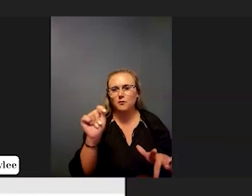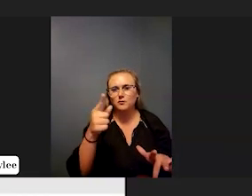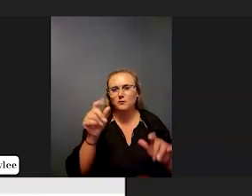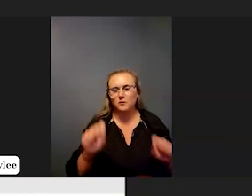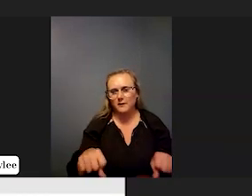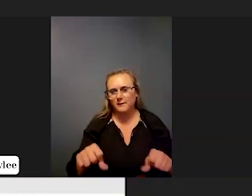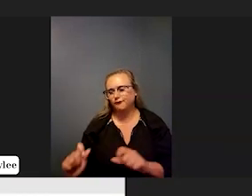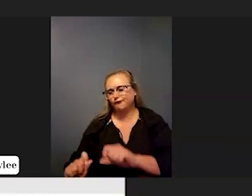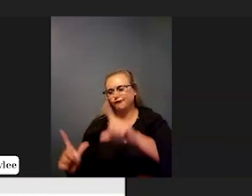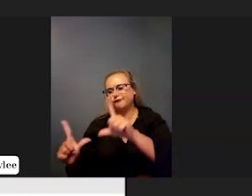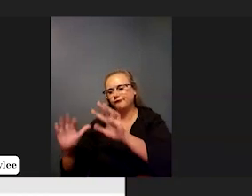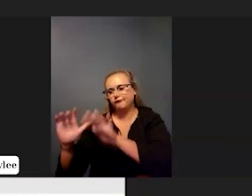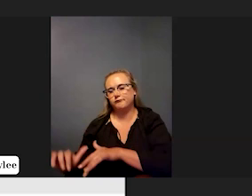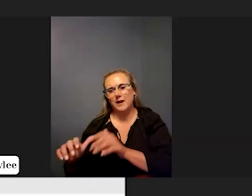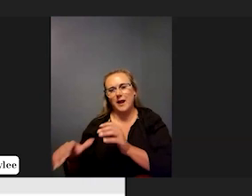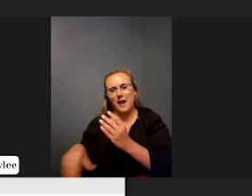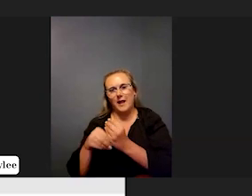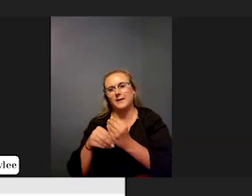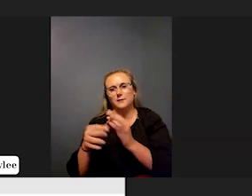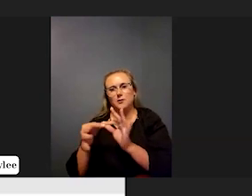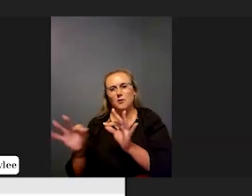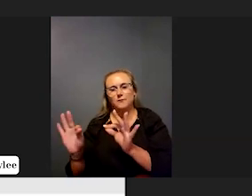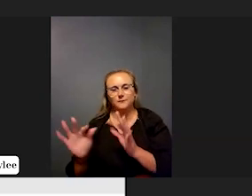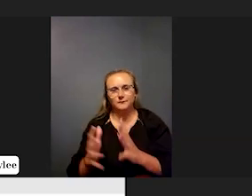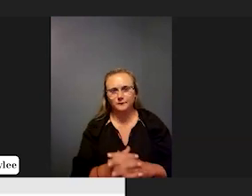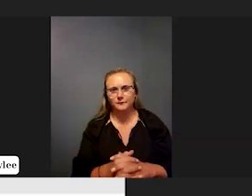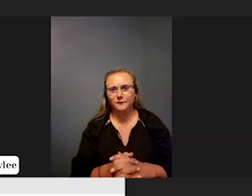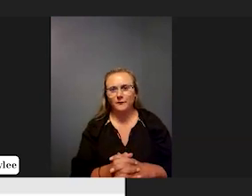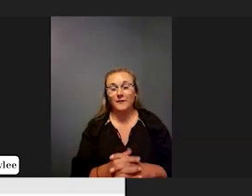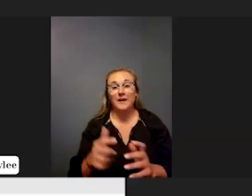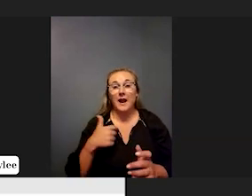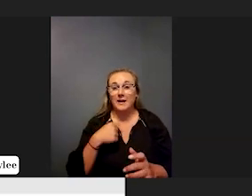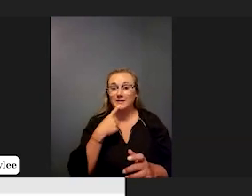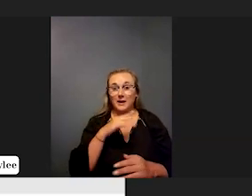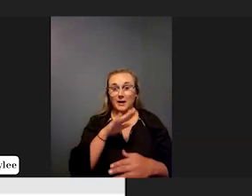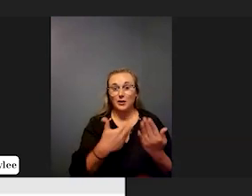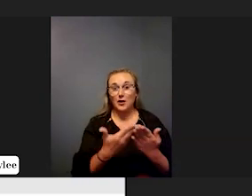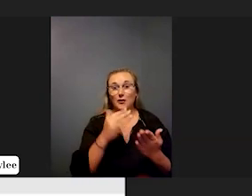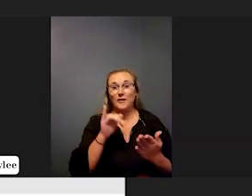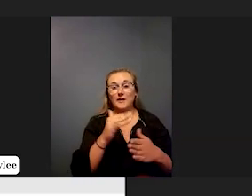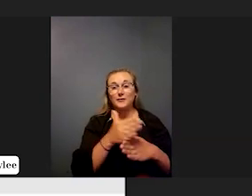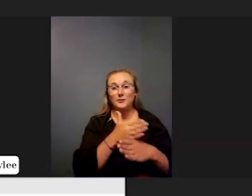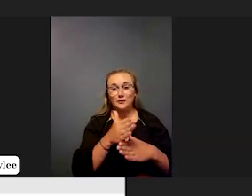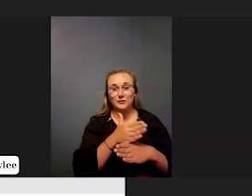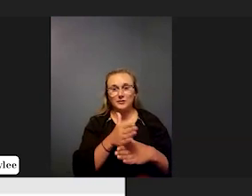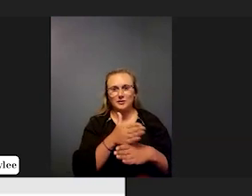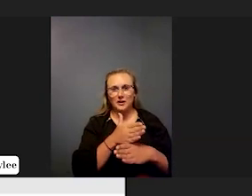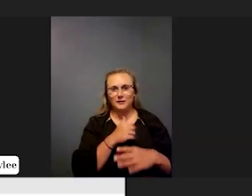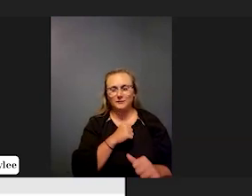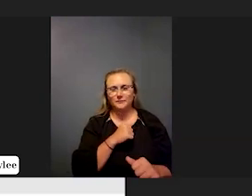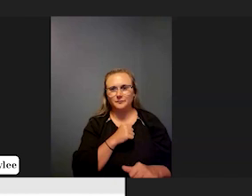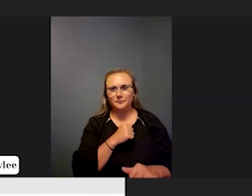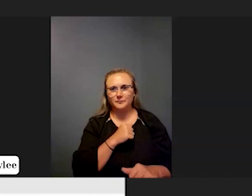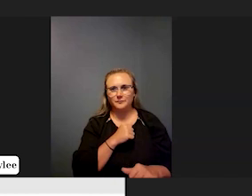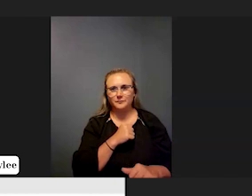Now, I say all of this to share a quick screenshot of Adobe, and I want to offer some, um,